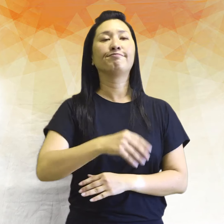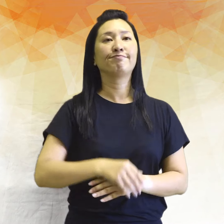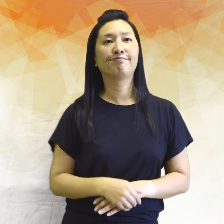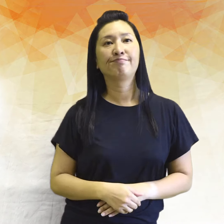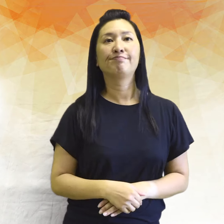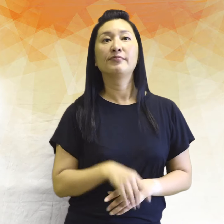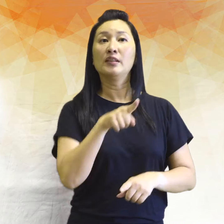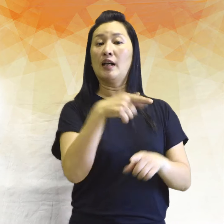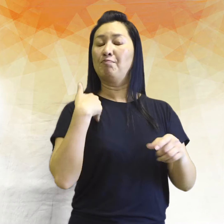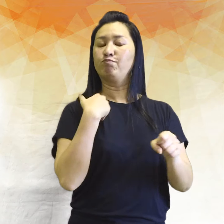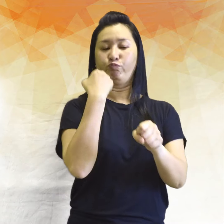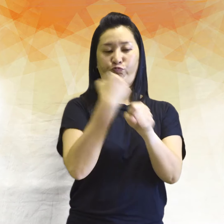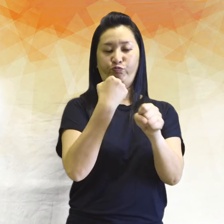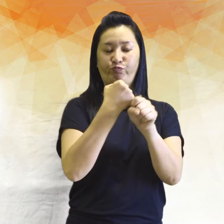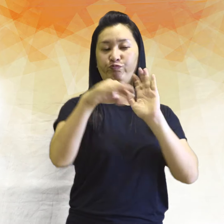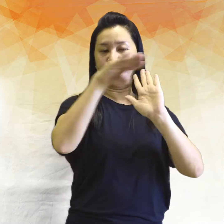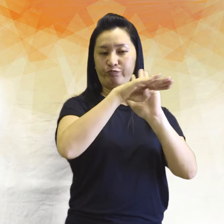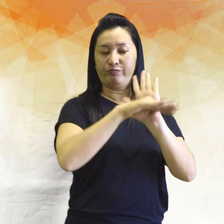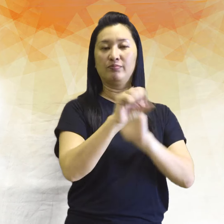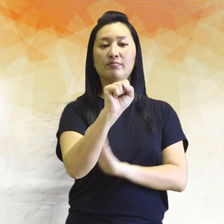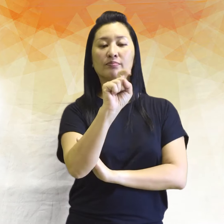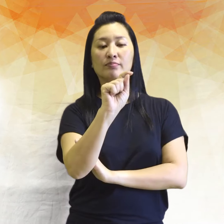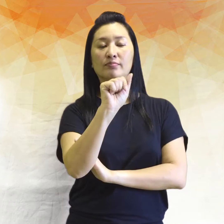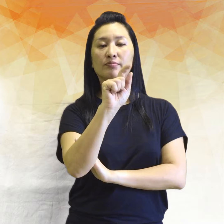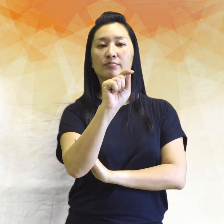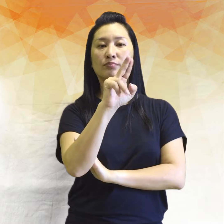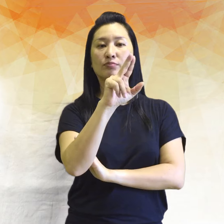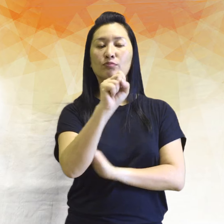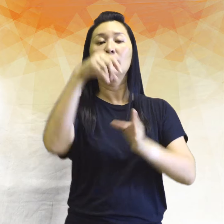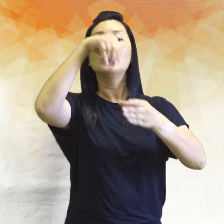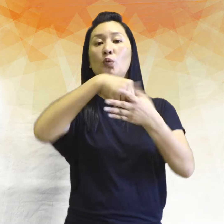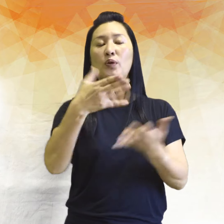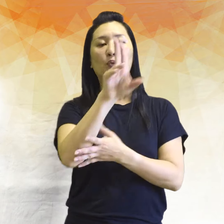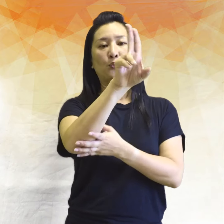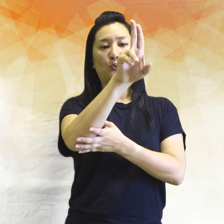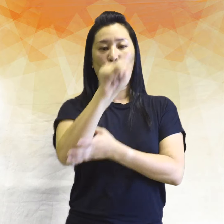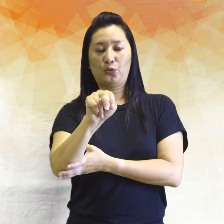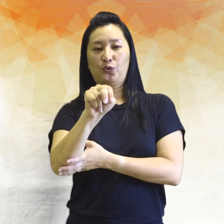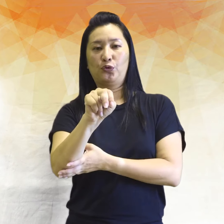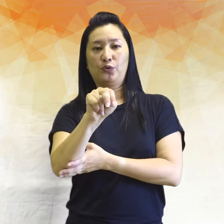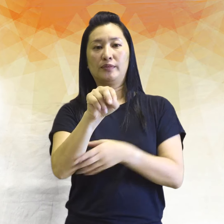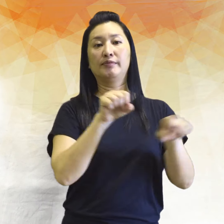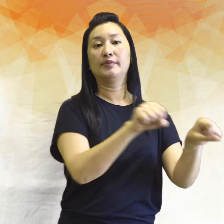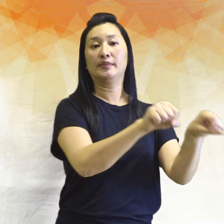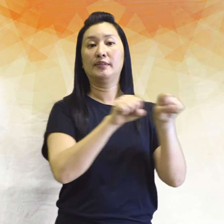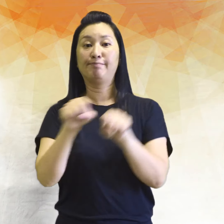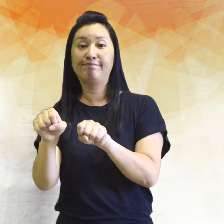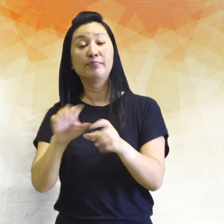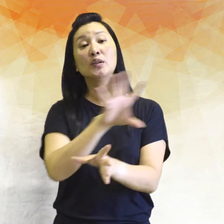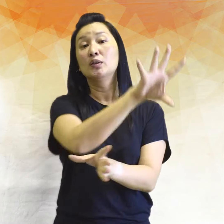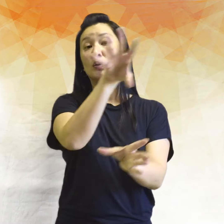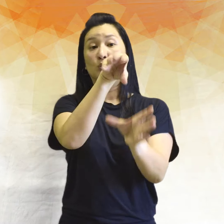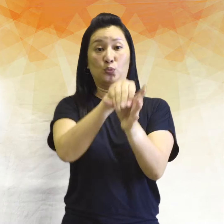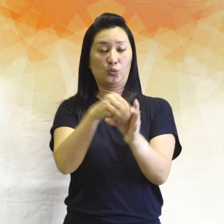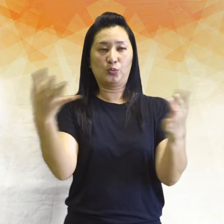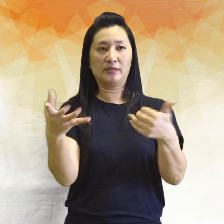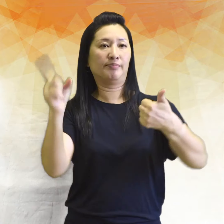The WFD has a consultative status in the UN system, including